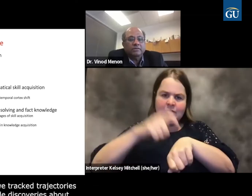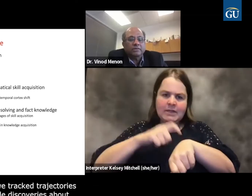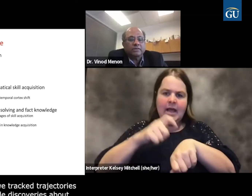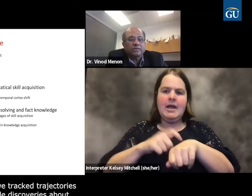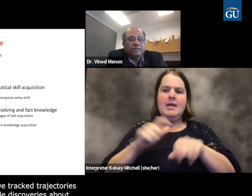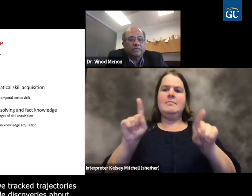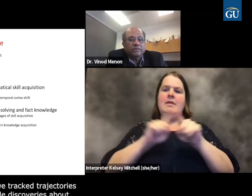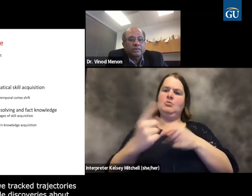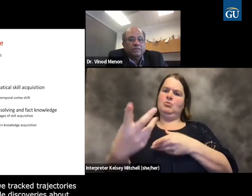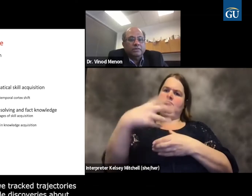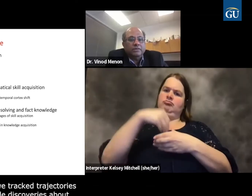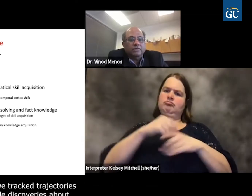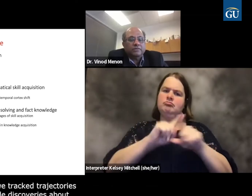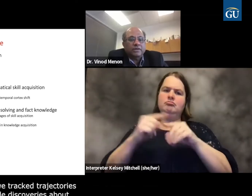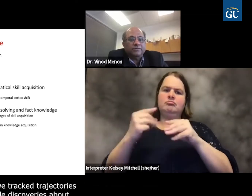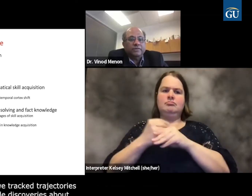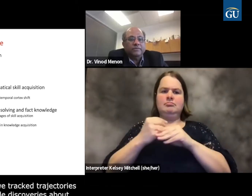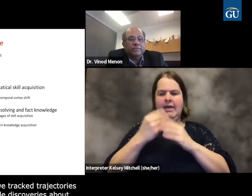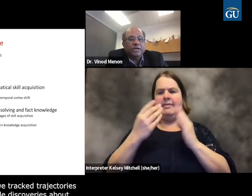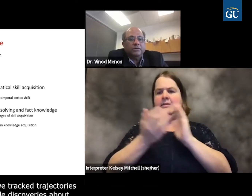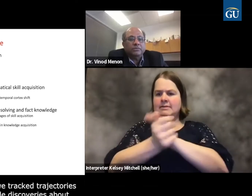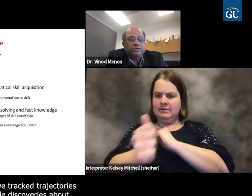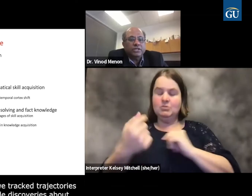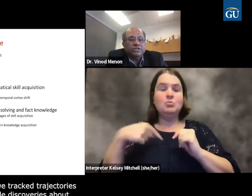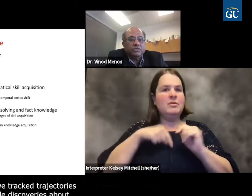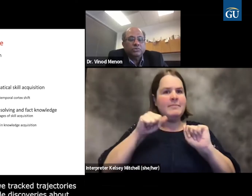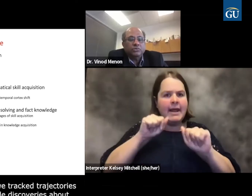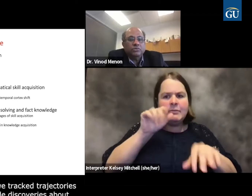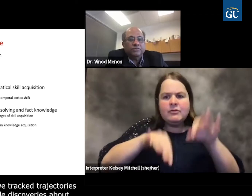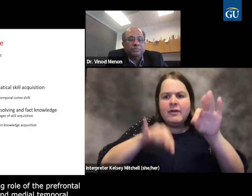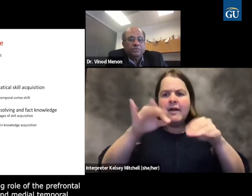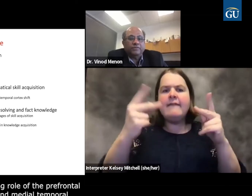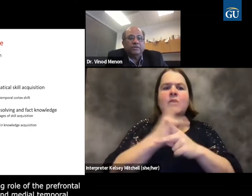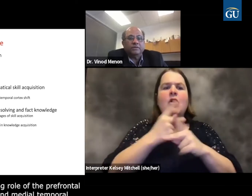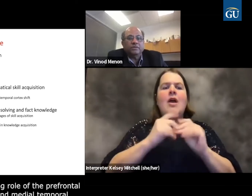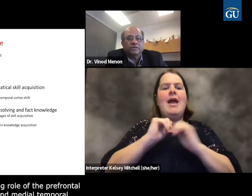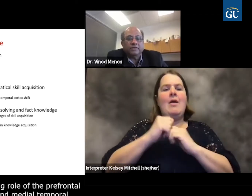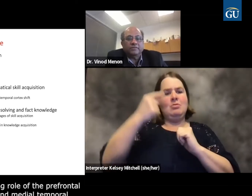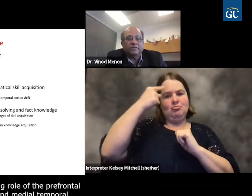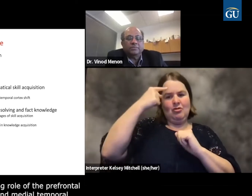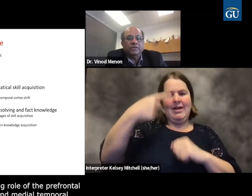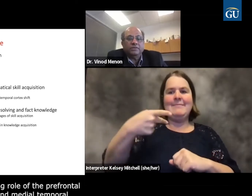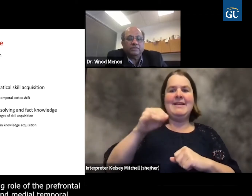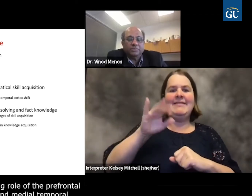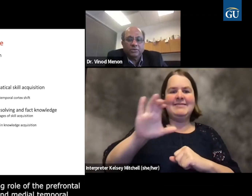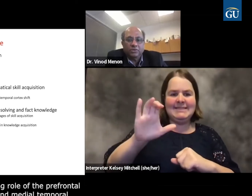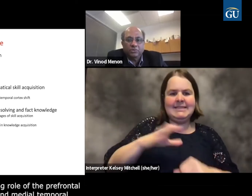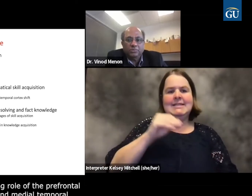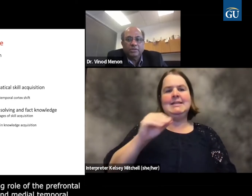and made discoveries about the changing role of